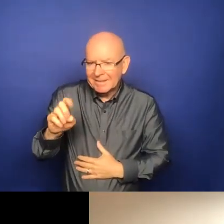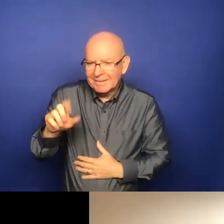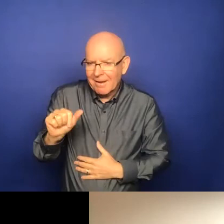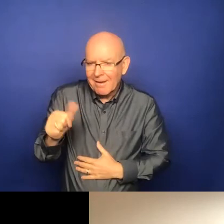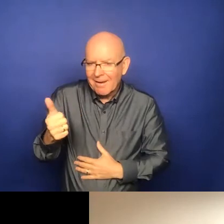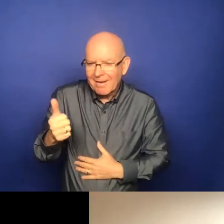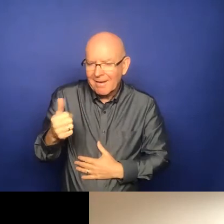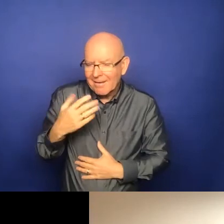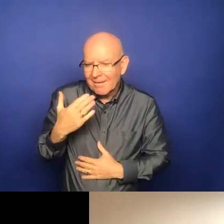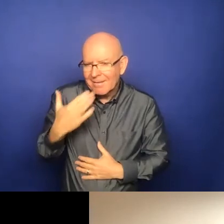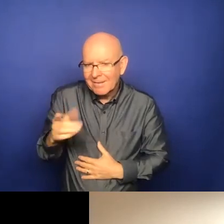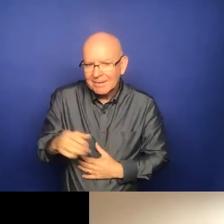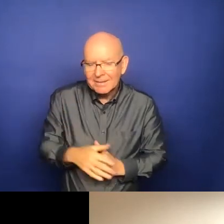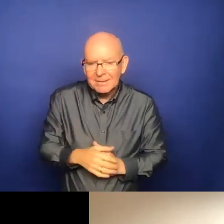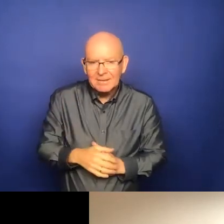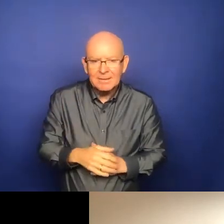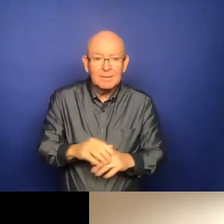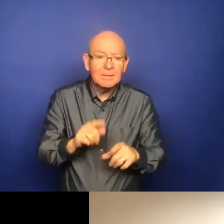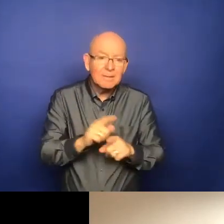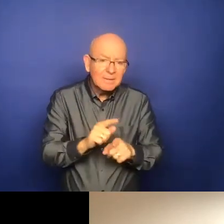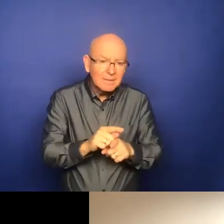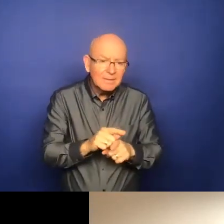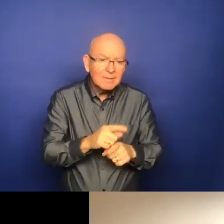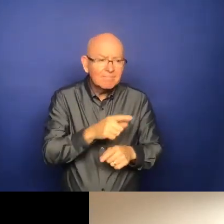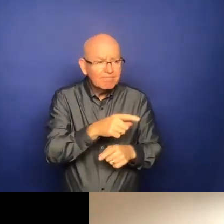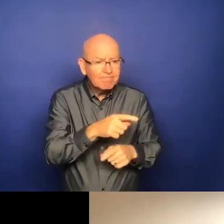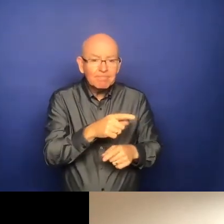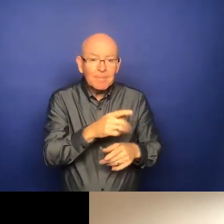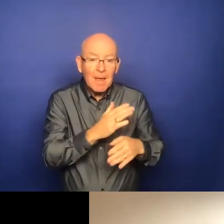thank you Neda.